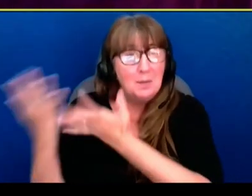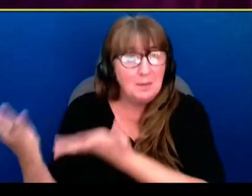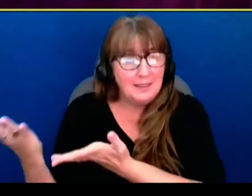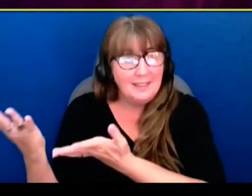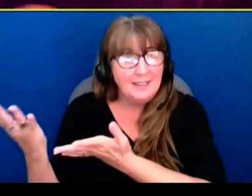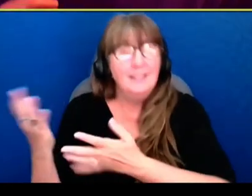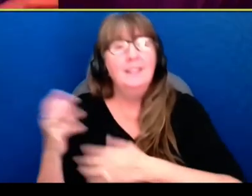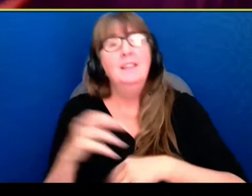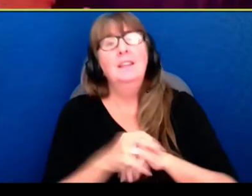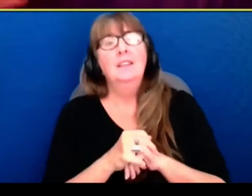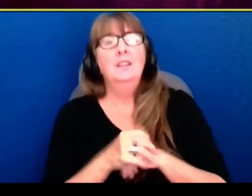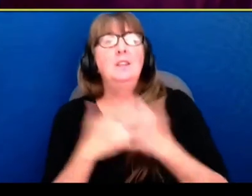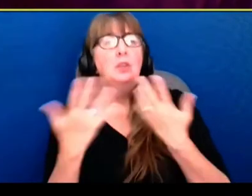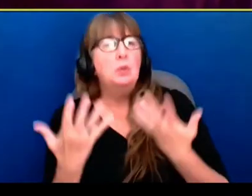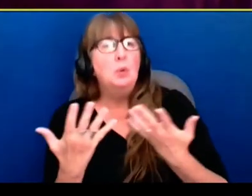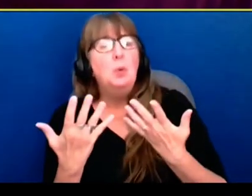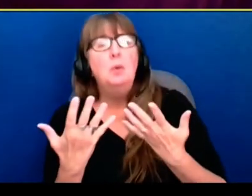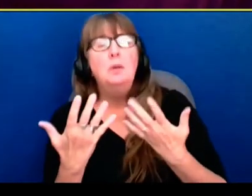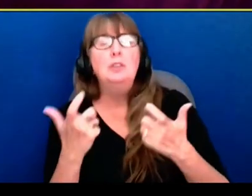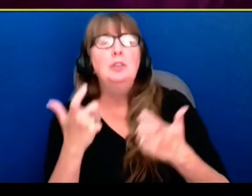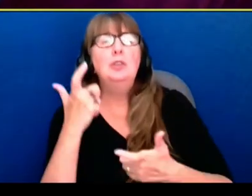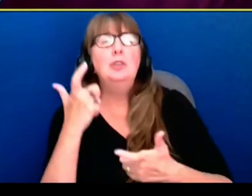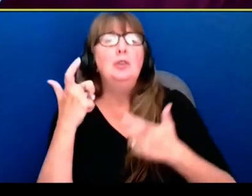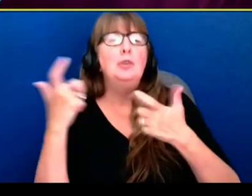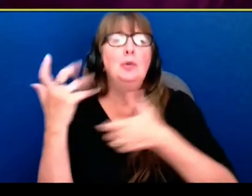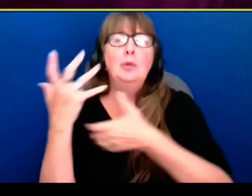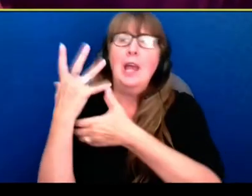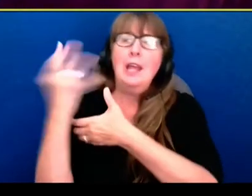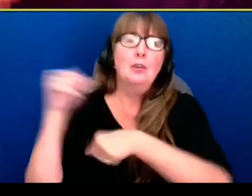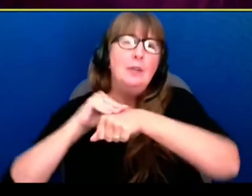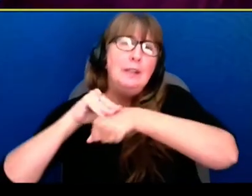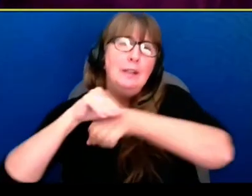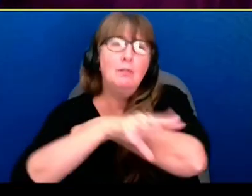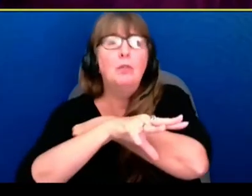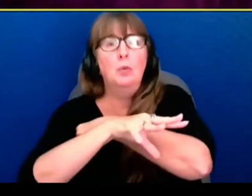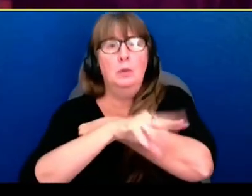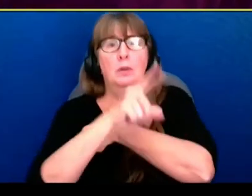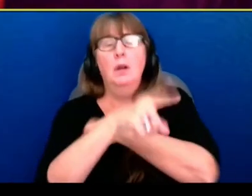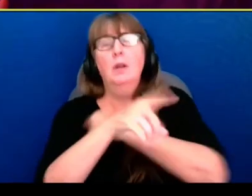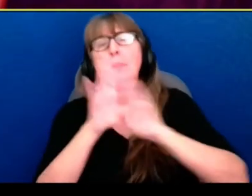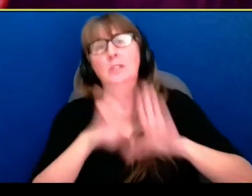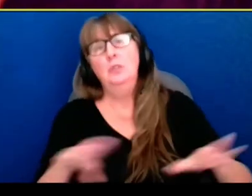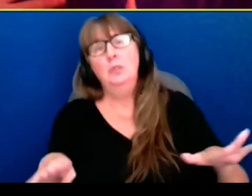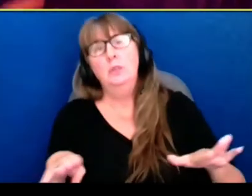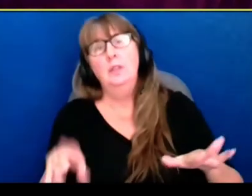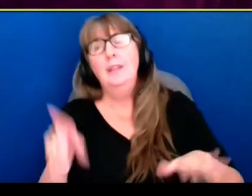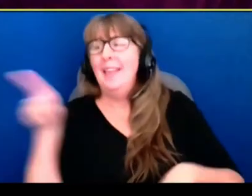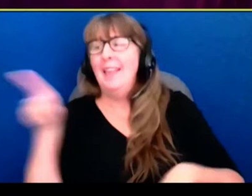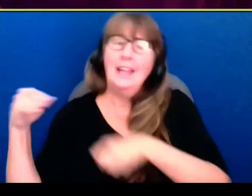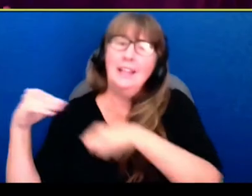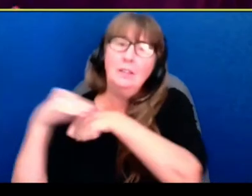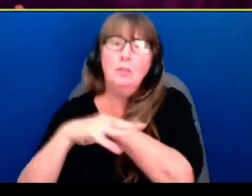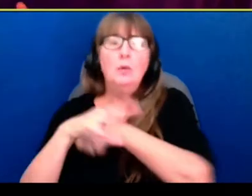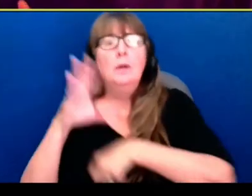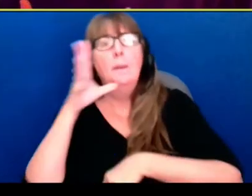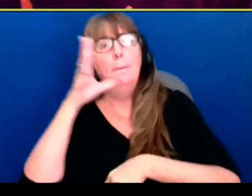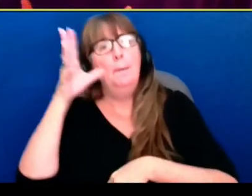So there's a huge external influence coming in, and it's an absolute influence the parents are going to have the most knowledge about.